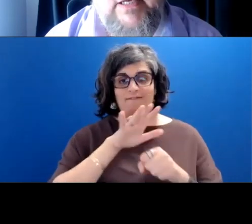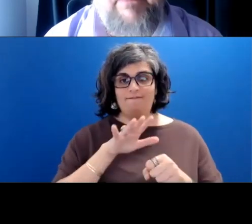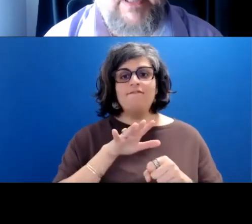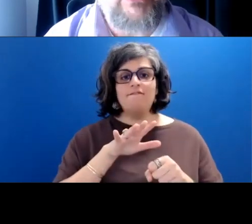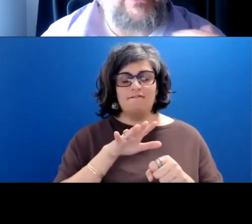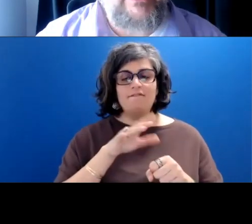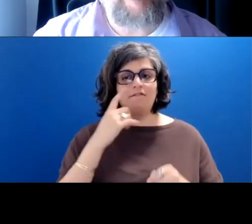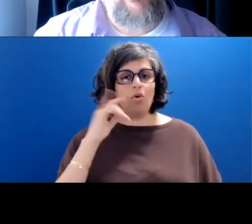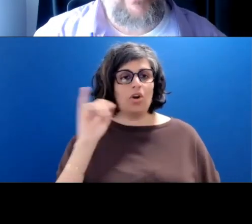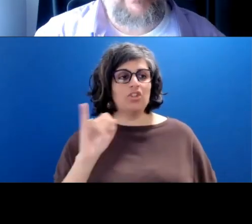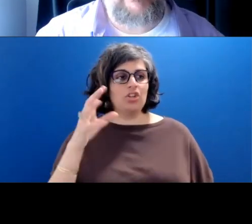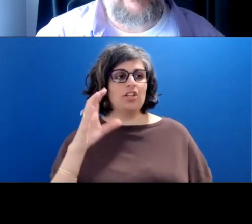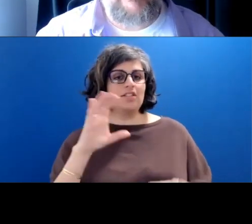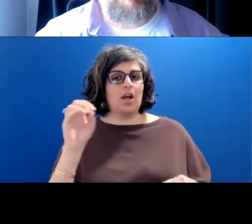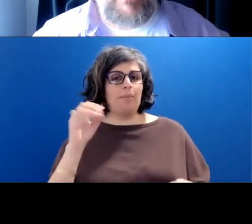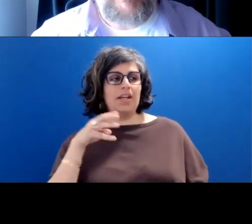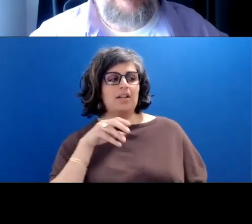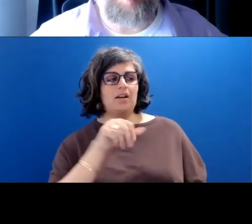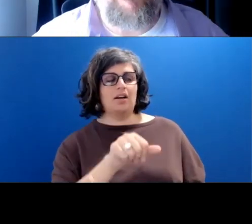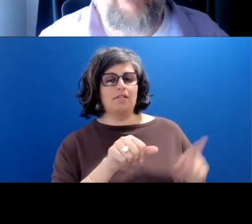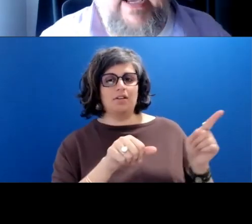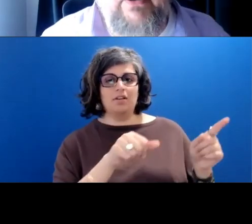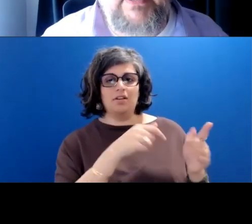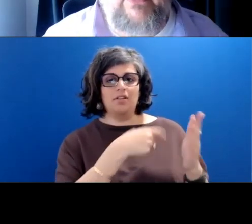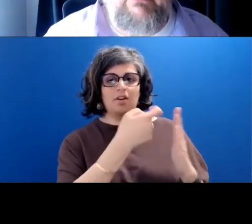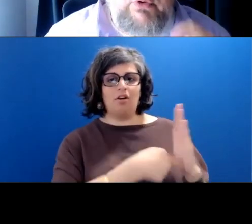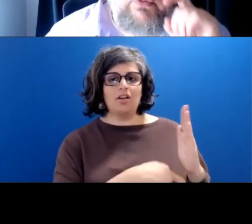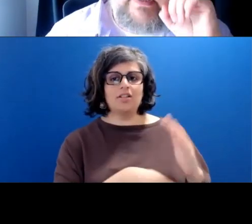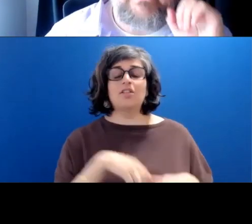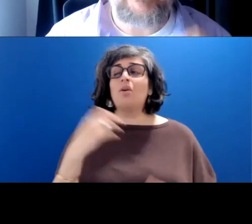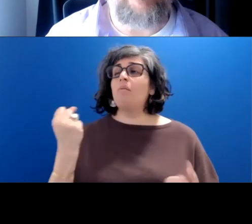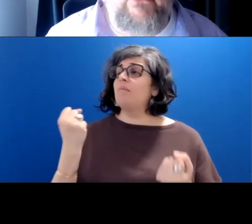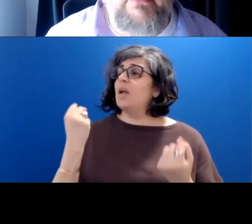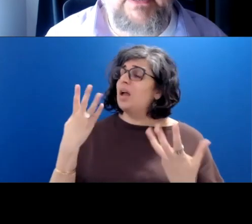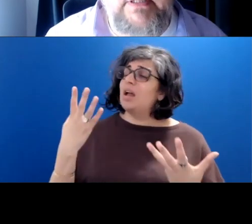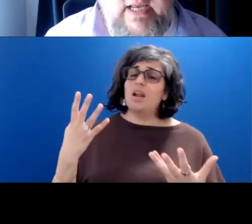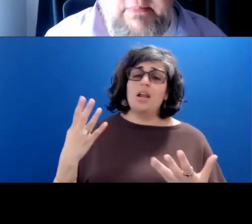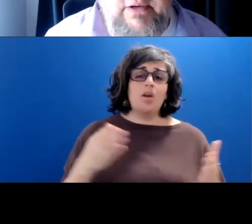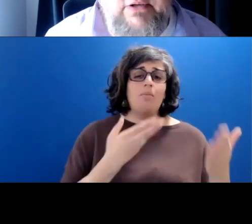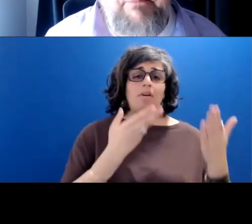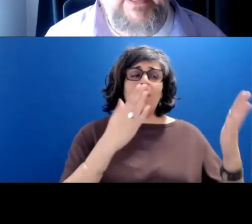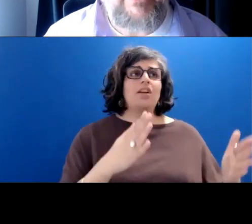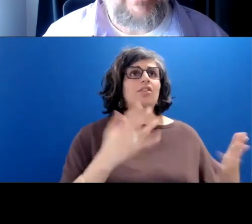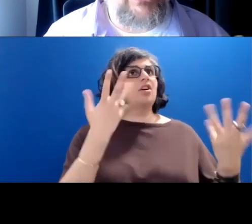So even when many providers have moved into this informed consent model,